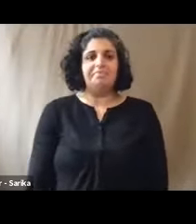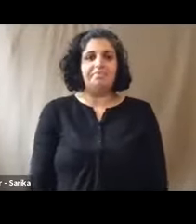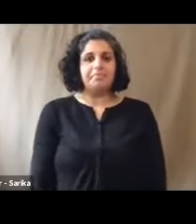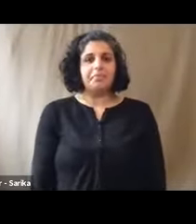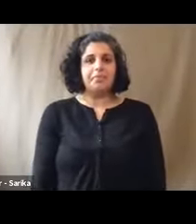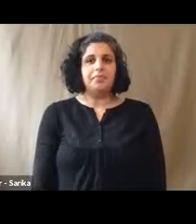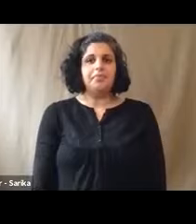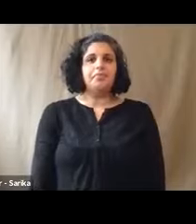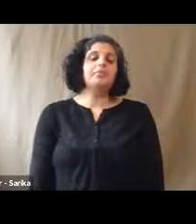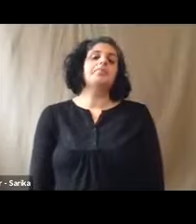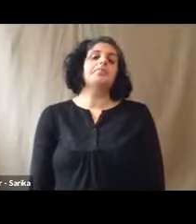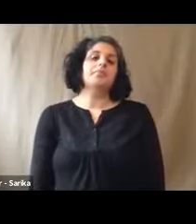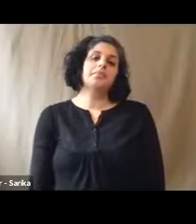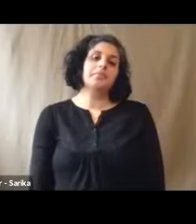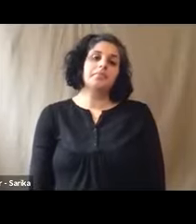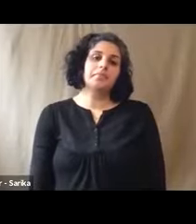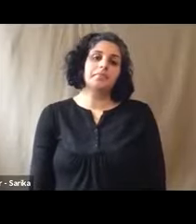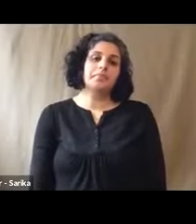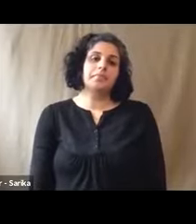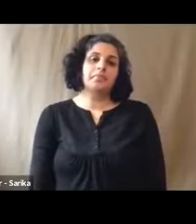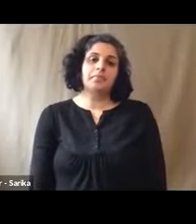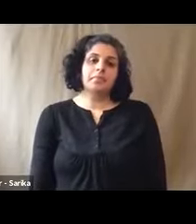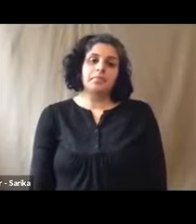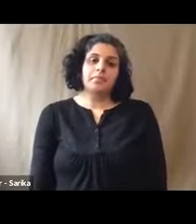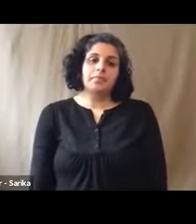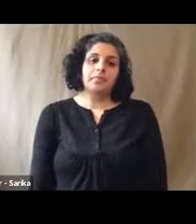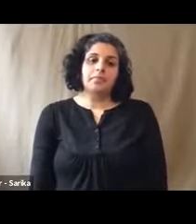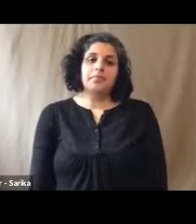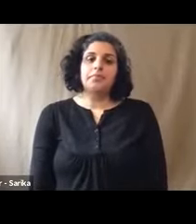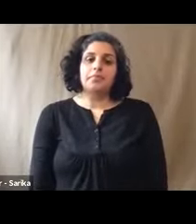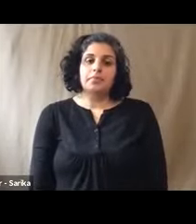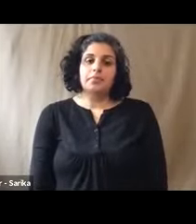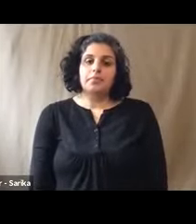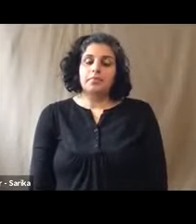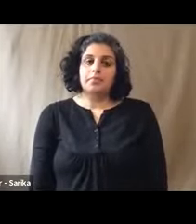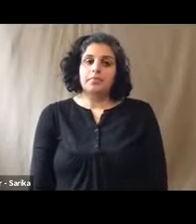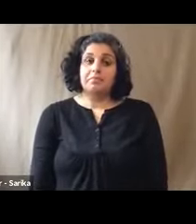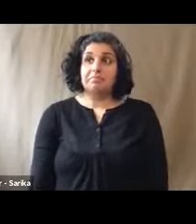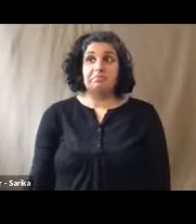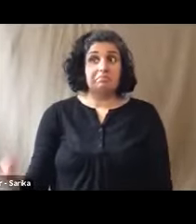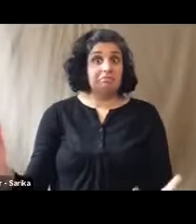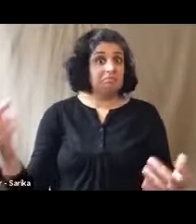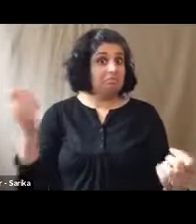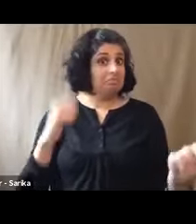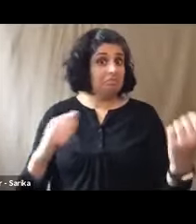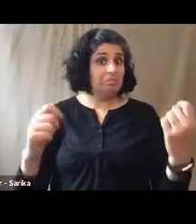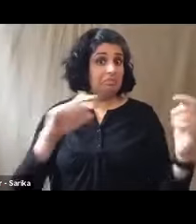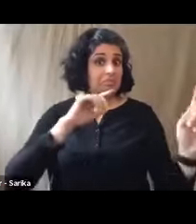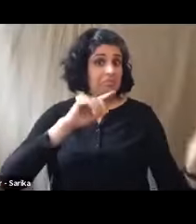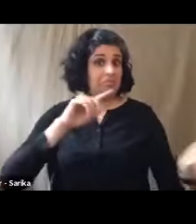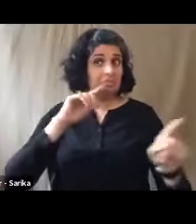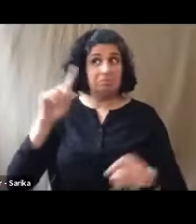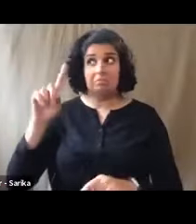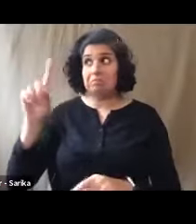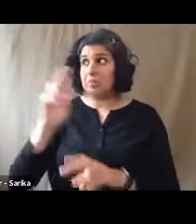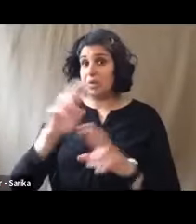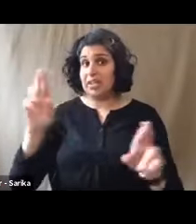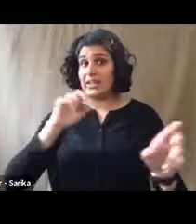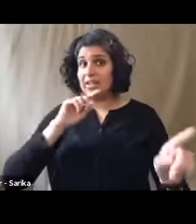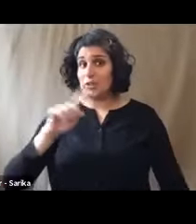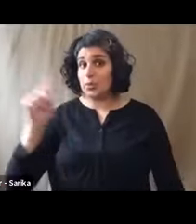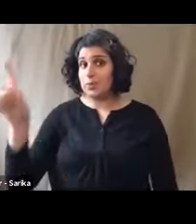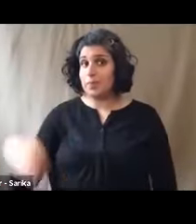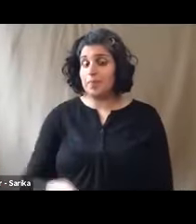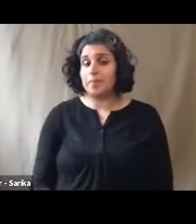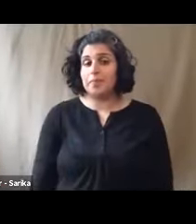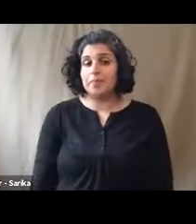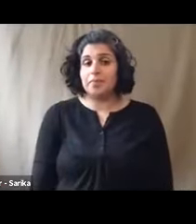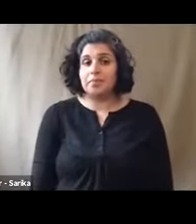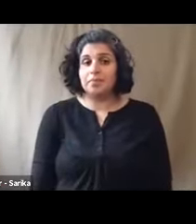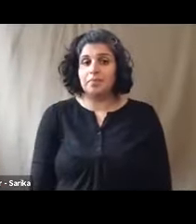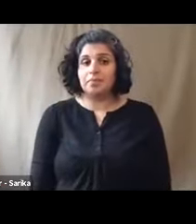Does anyone have an answer ready?